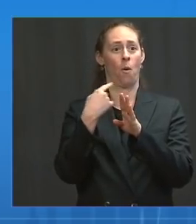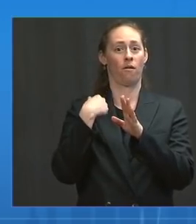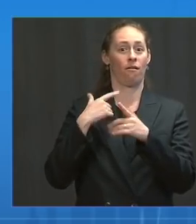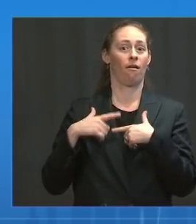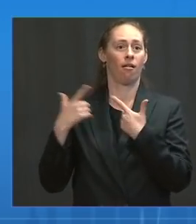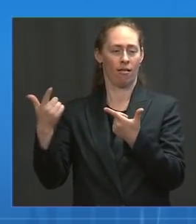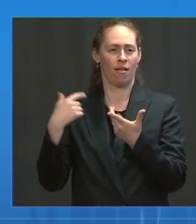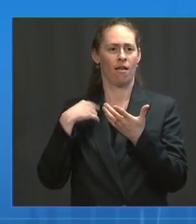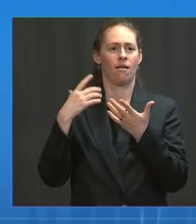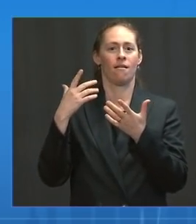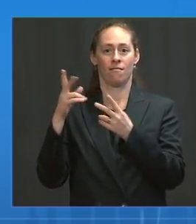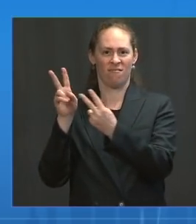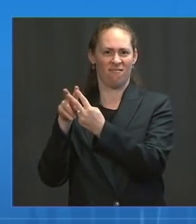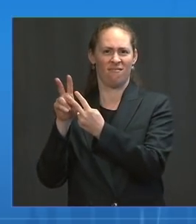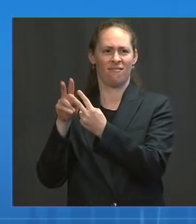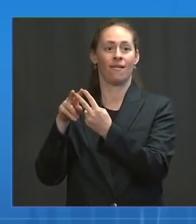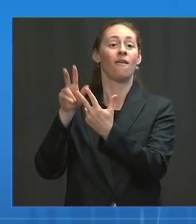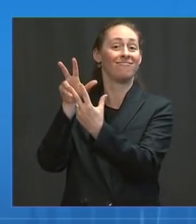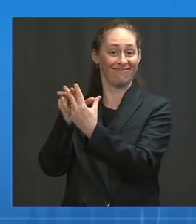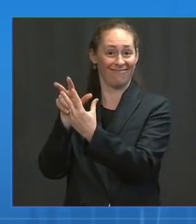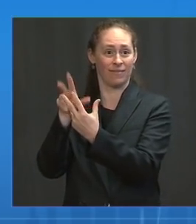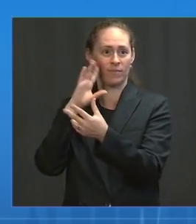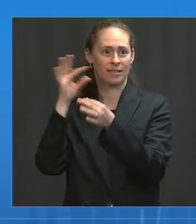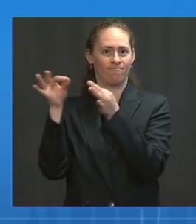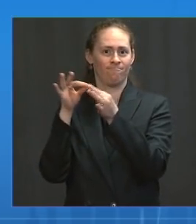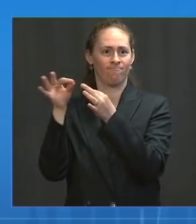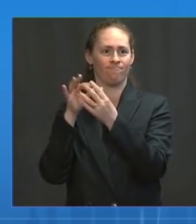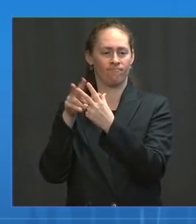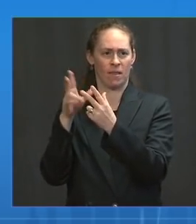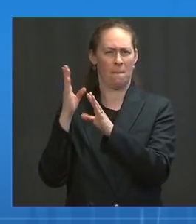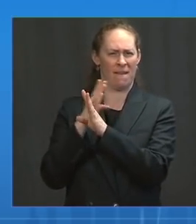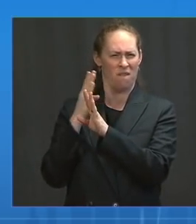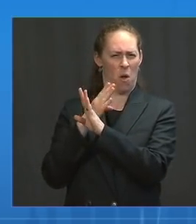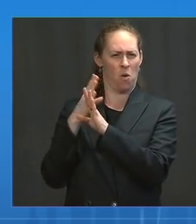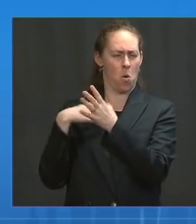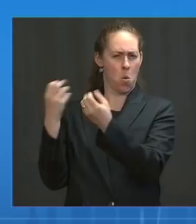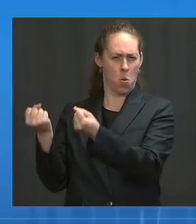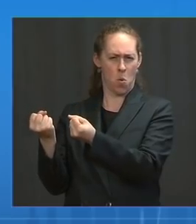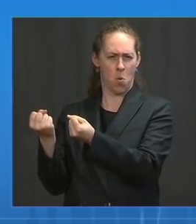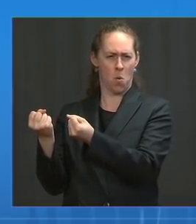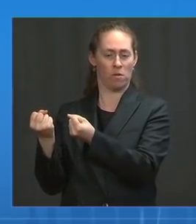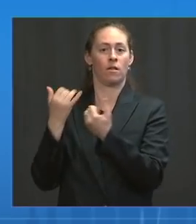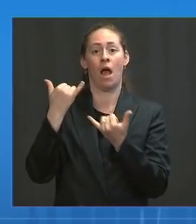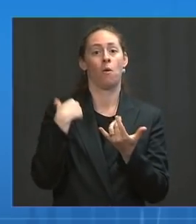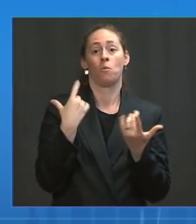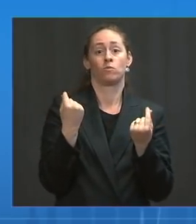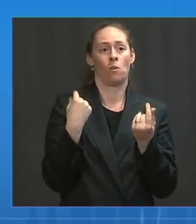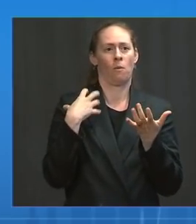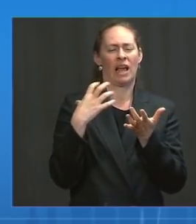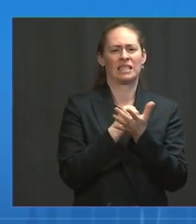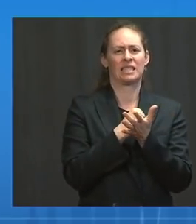and Dr. Nunez-Smith, I want to start by talking about why our vaccination program is so critical.